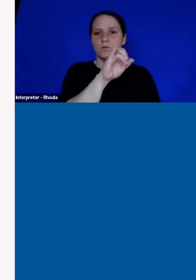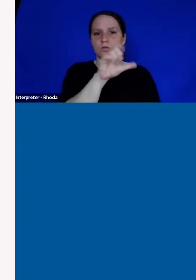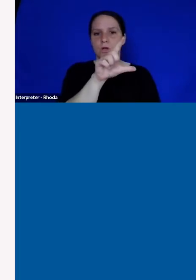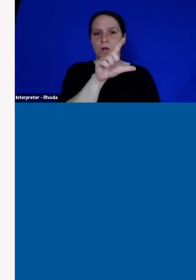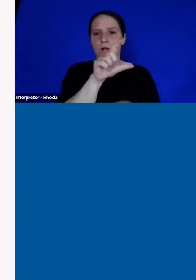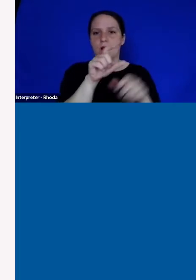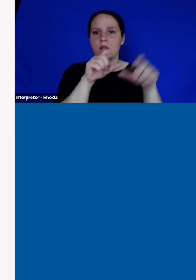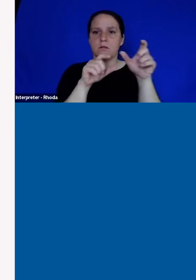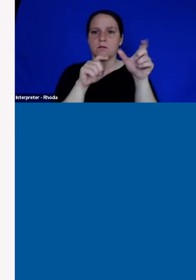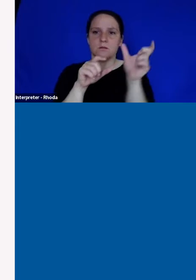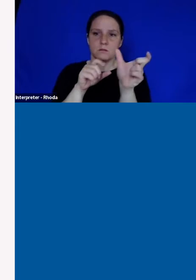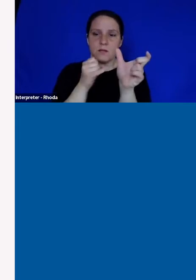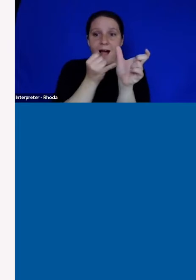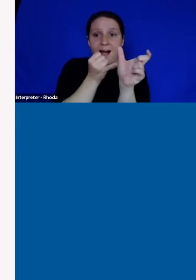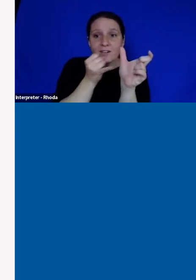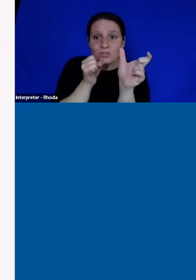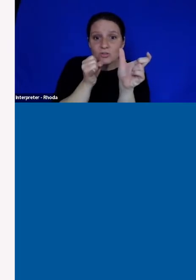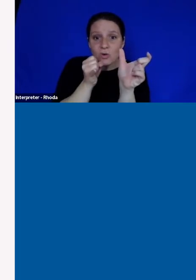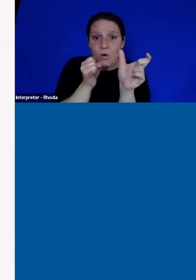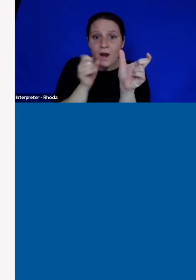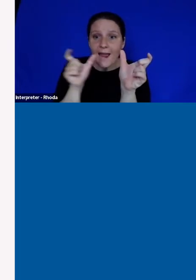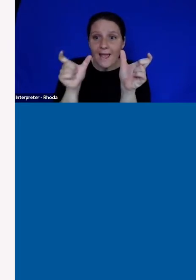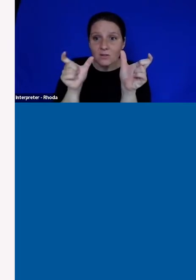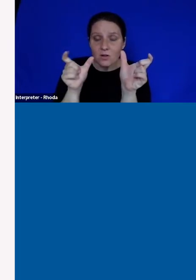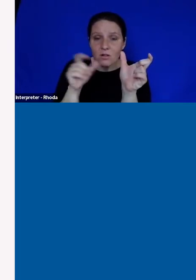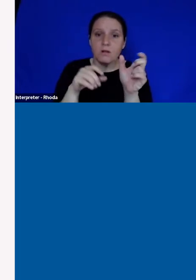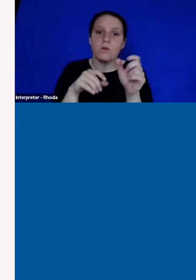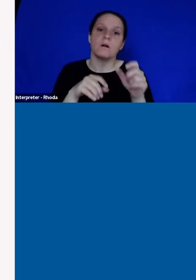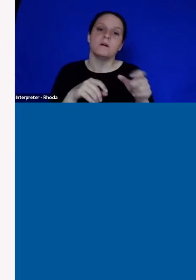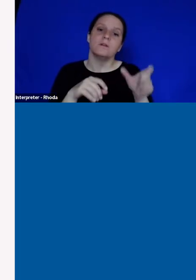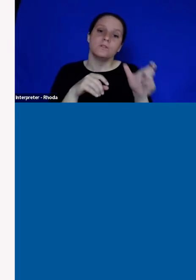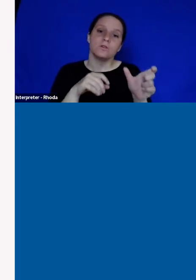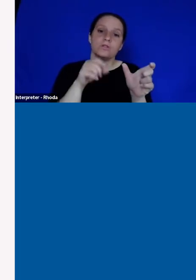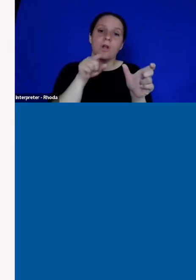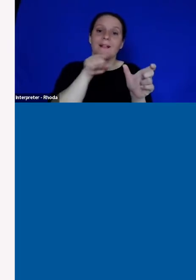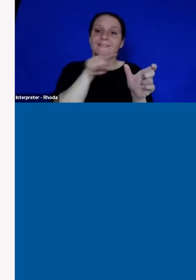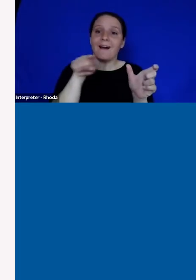they're the same across all social media platforms, so a user doesn't have to remember different handles.